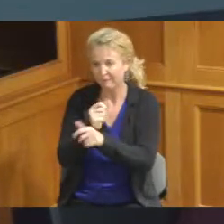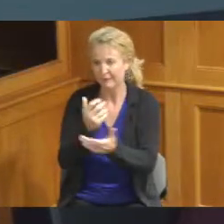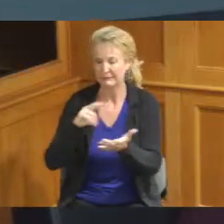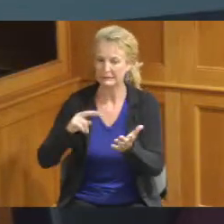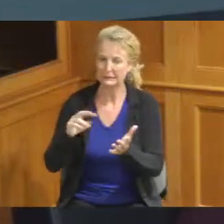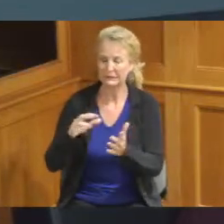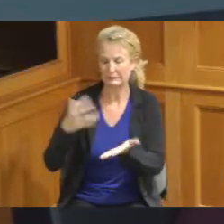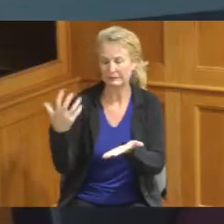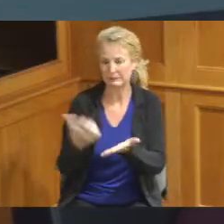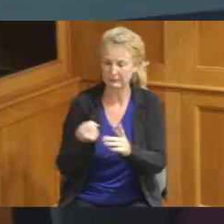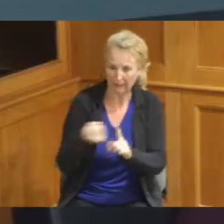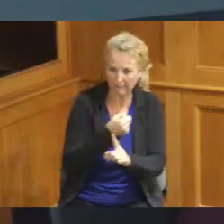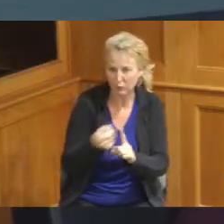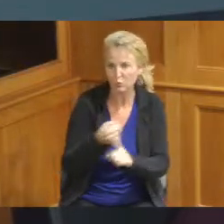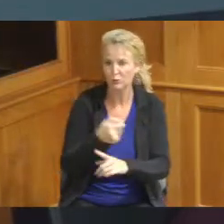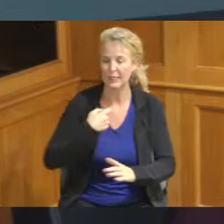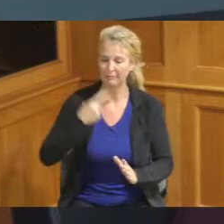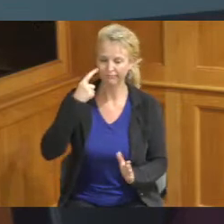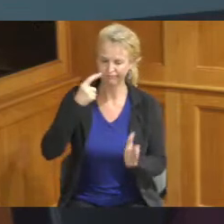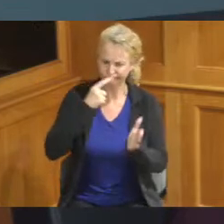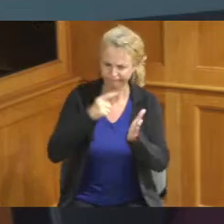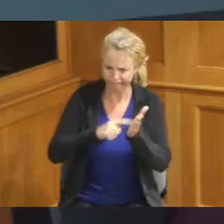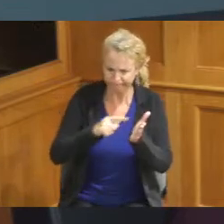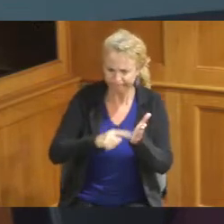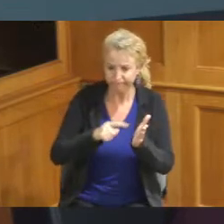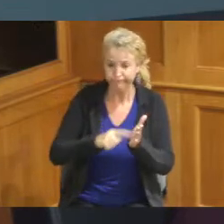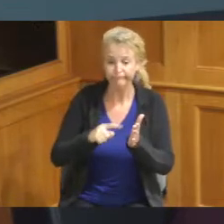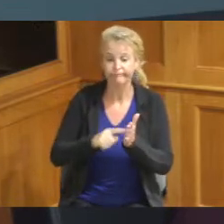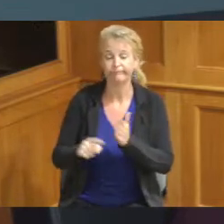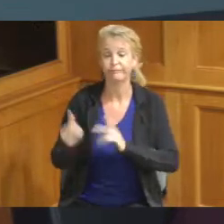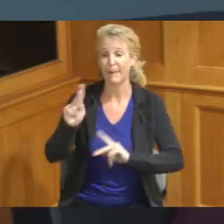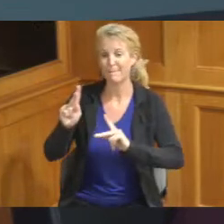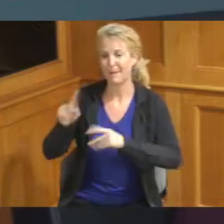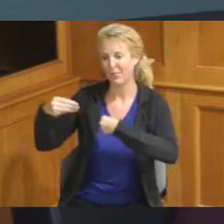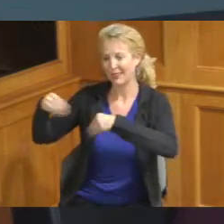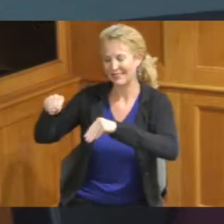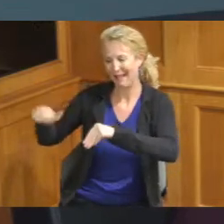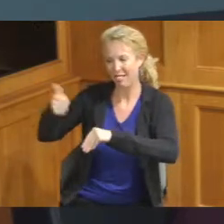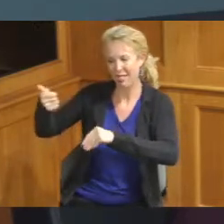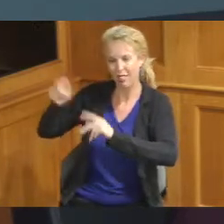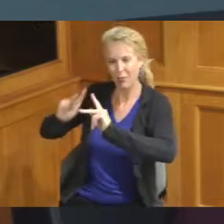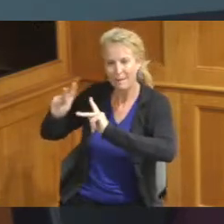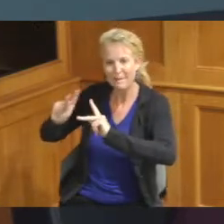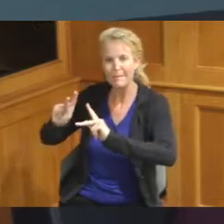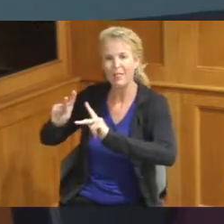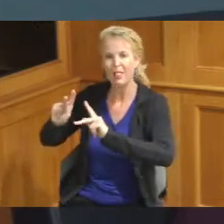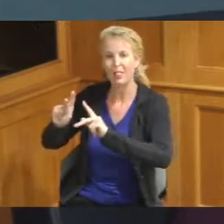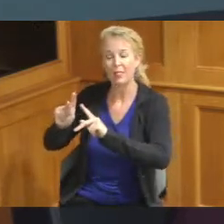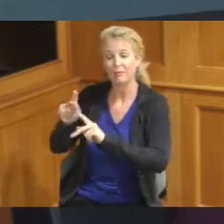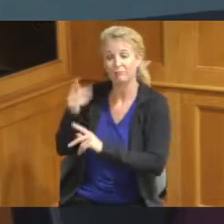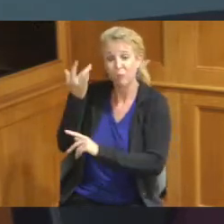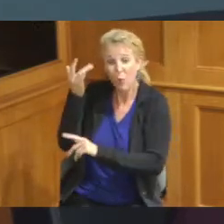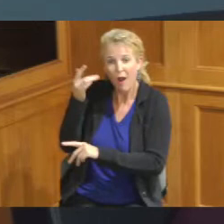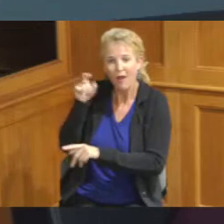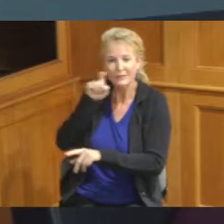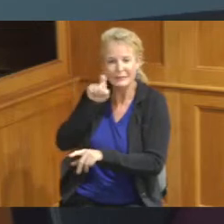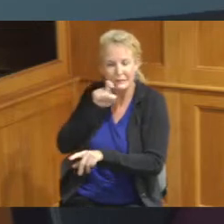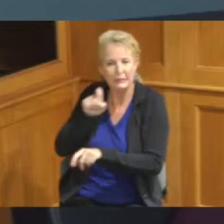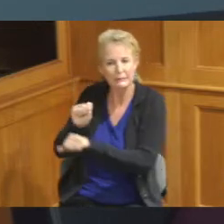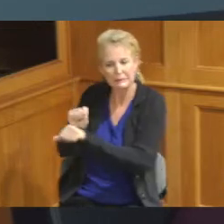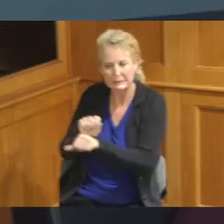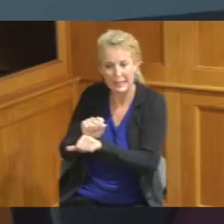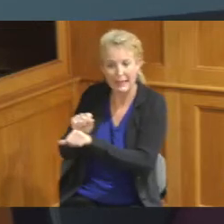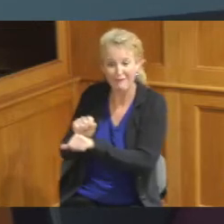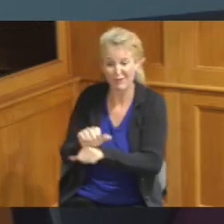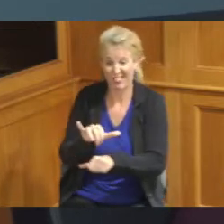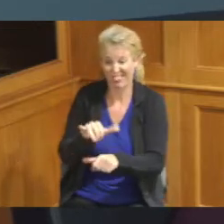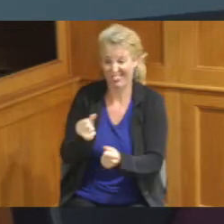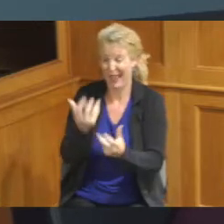been reading researching that sex trafficking in Ohio is almost quadruped since the pandemic so